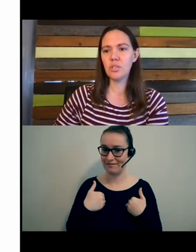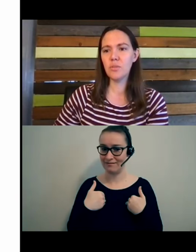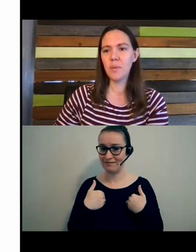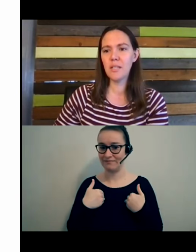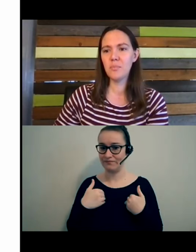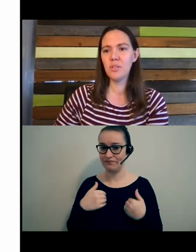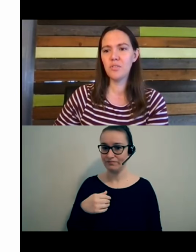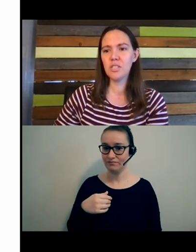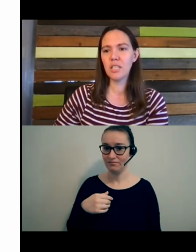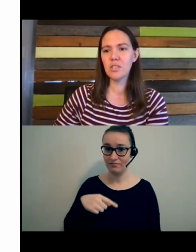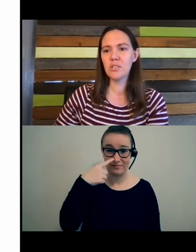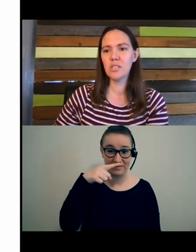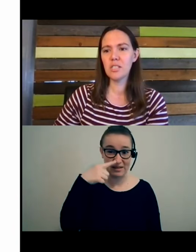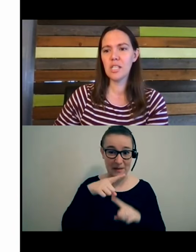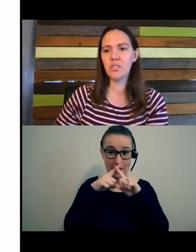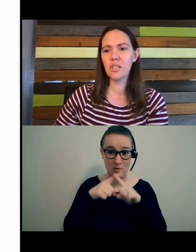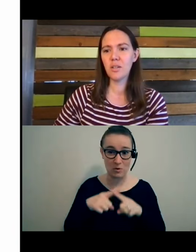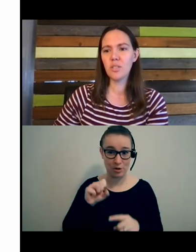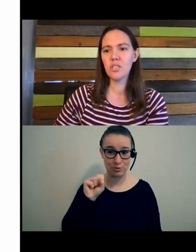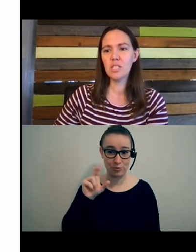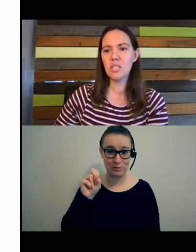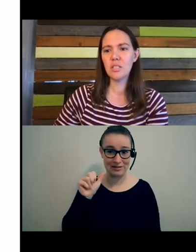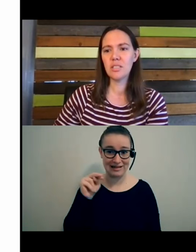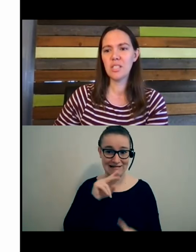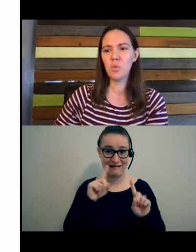Do you mind unmuting for a second, Susan, and answering that question, is there one?